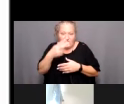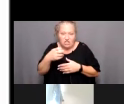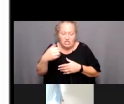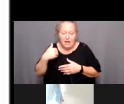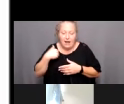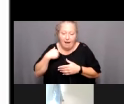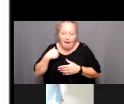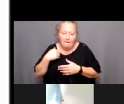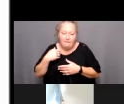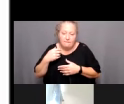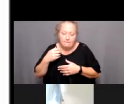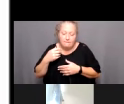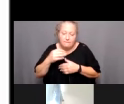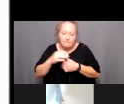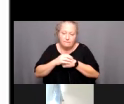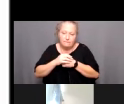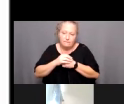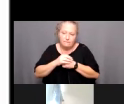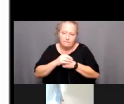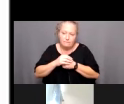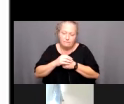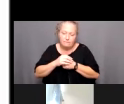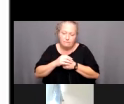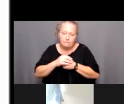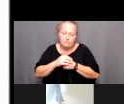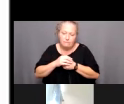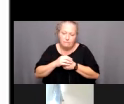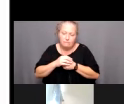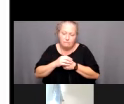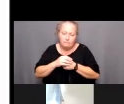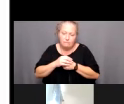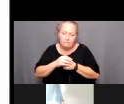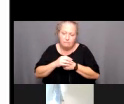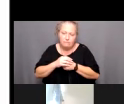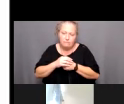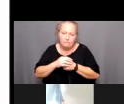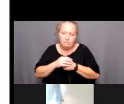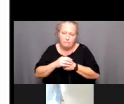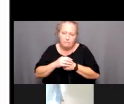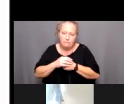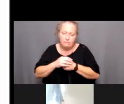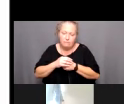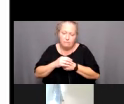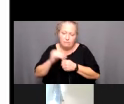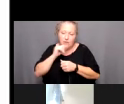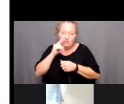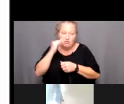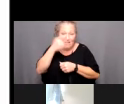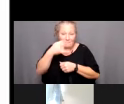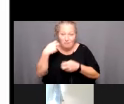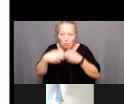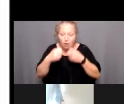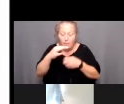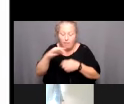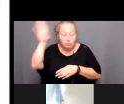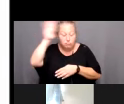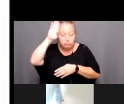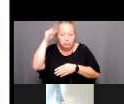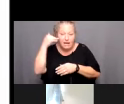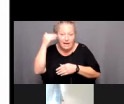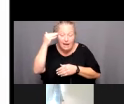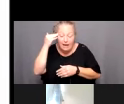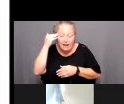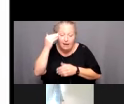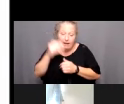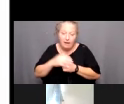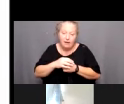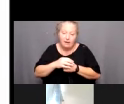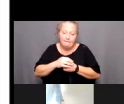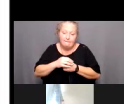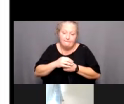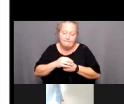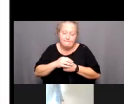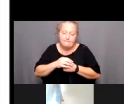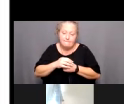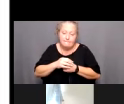she hit her head. She had and she unfortunately died on the way